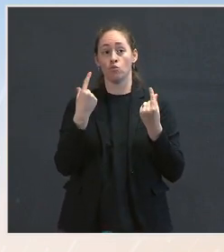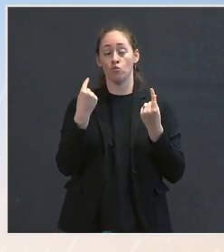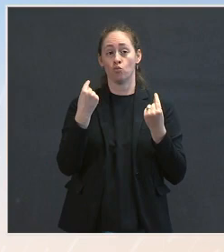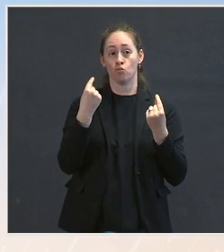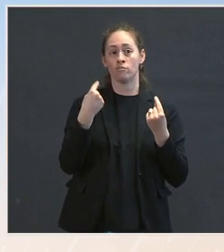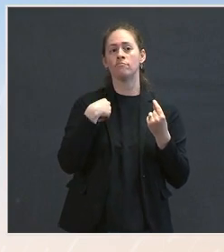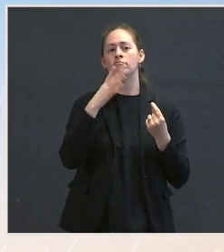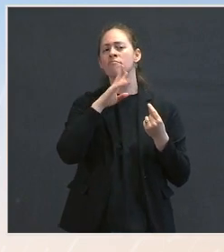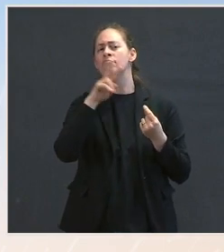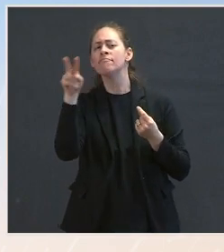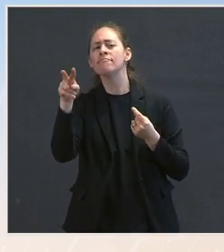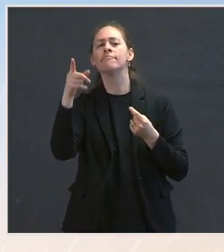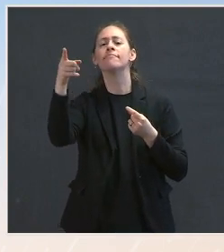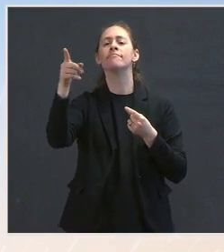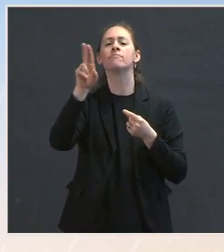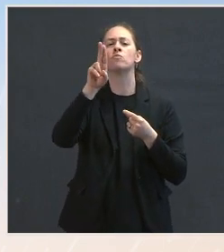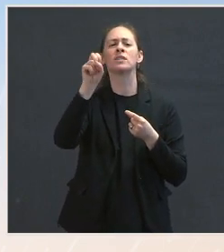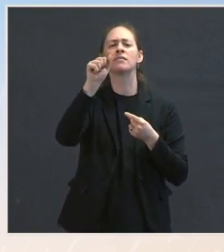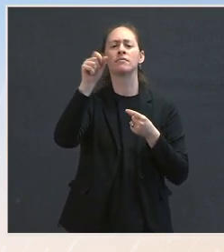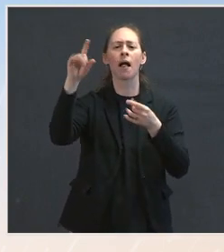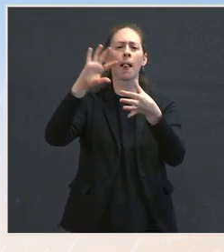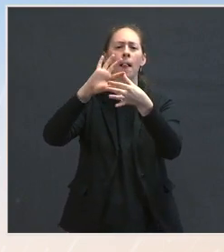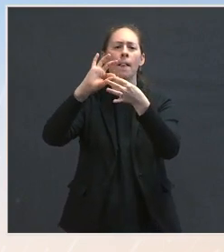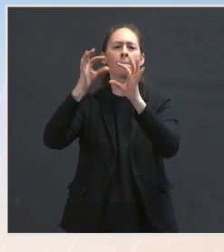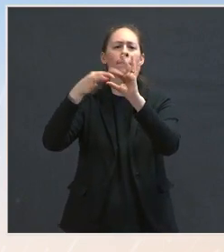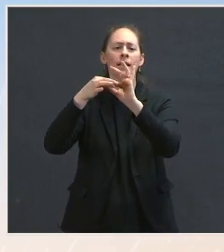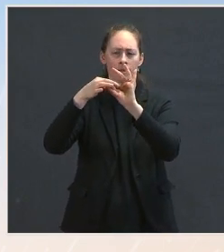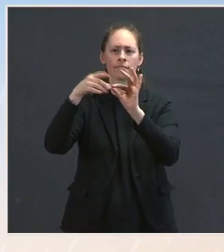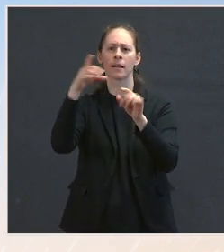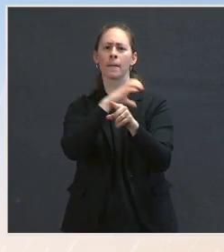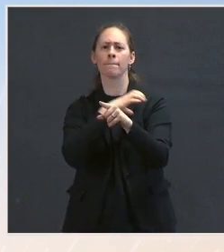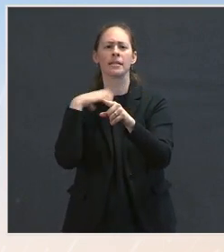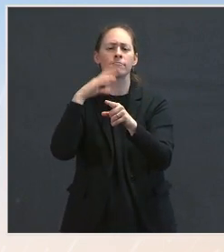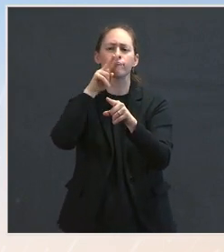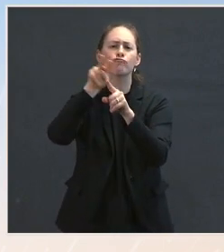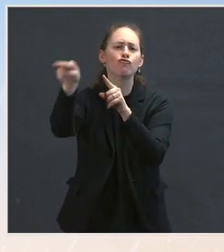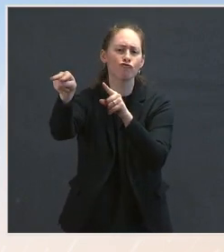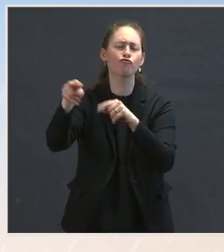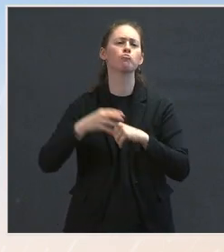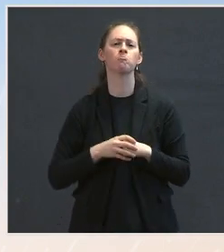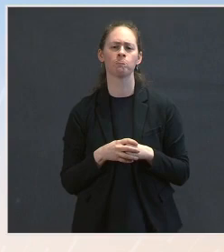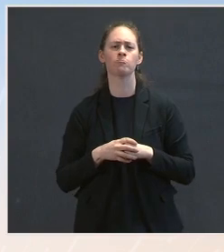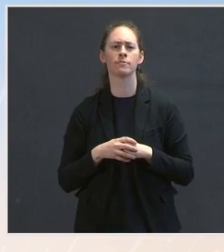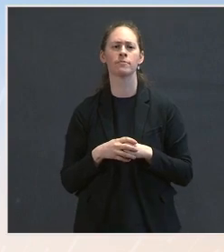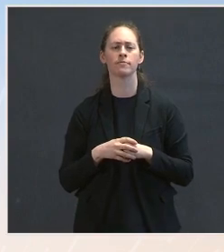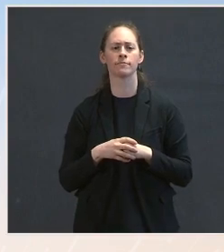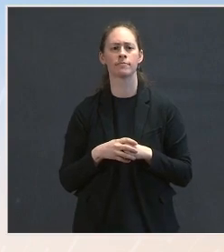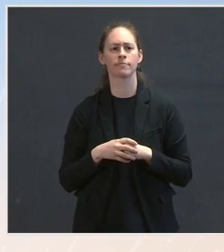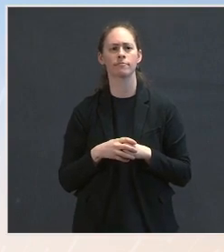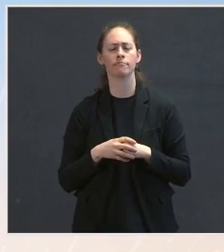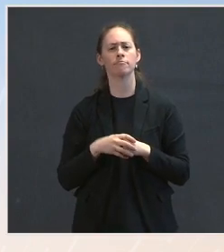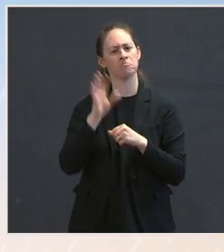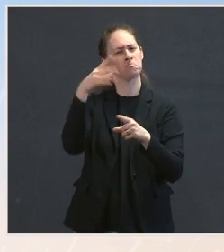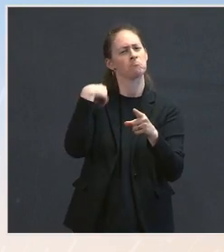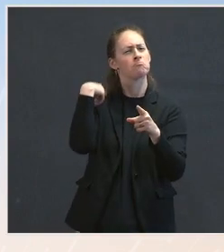Go ahead. The Press: Thank you, Jen. Back on immigration. Do you believe that you have a crisis at the border? And is the government now acting